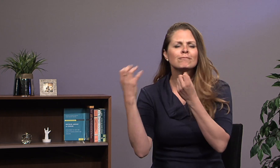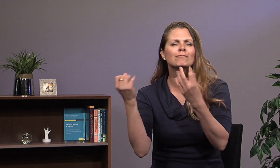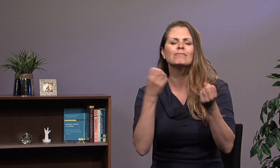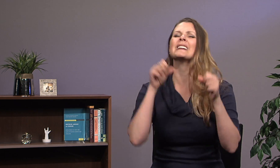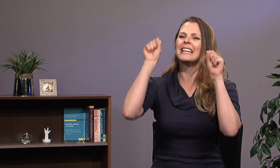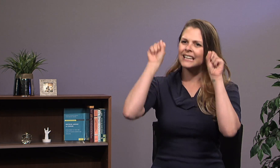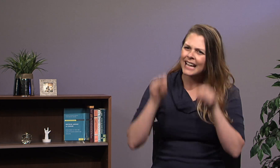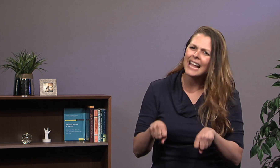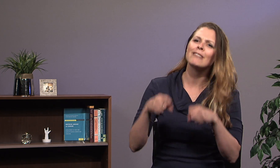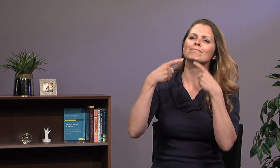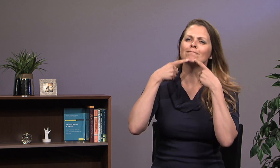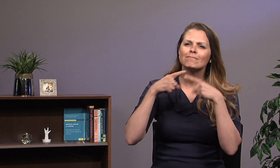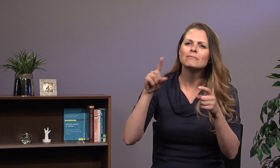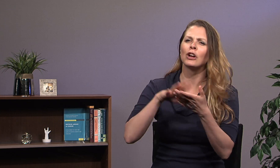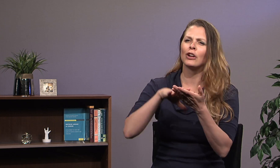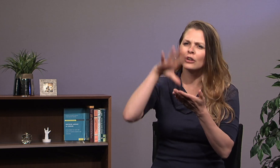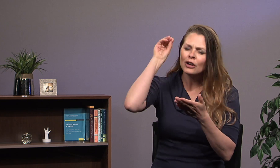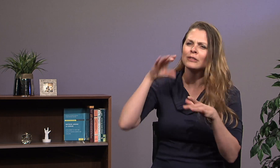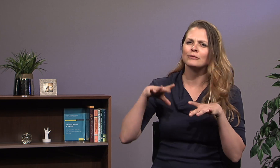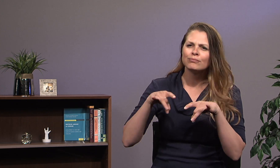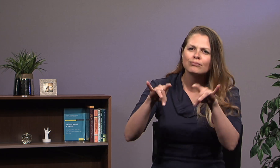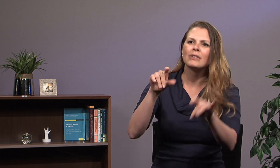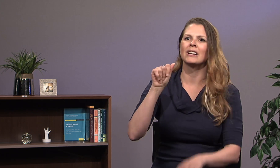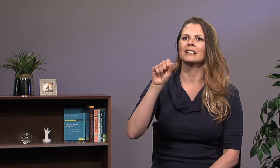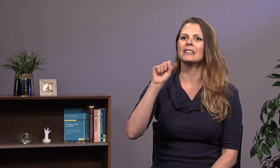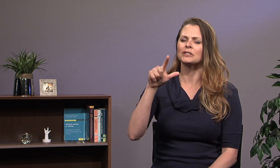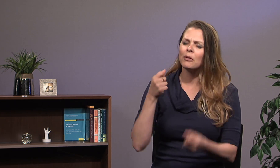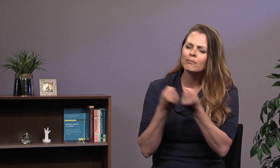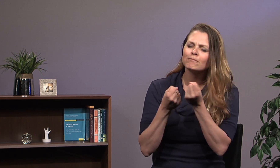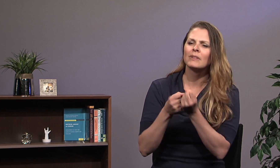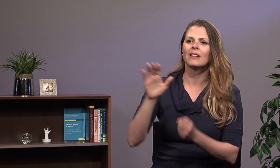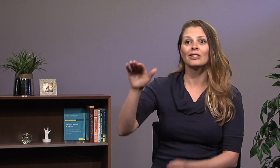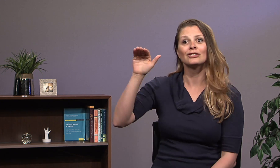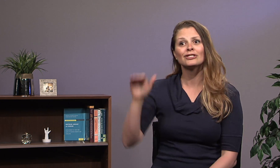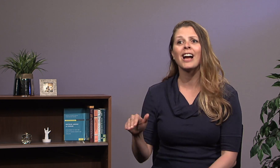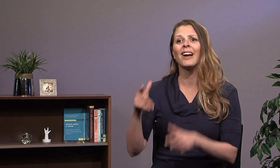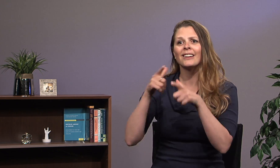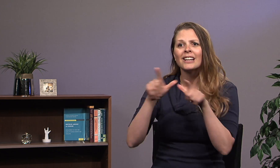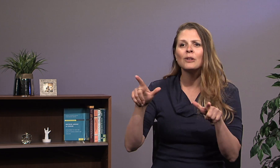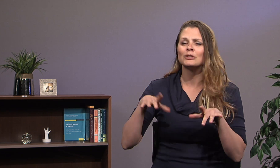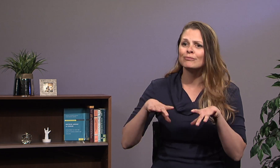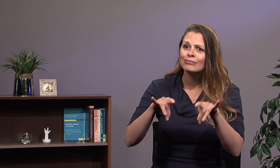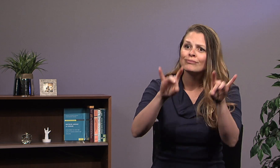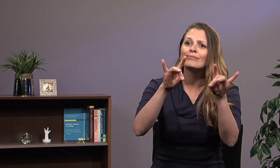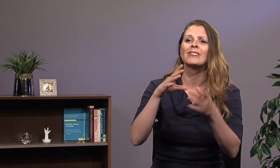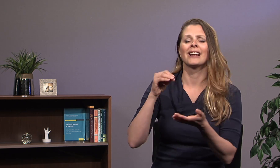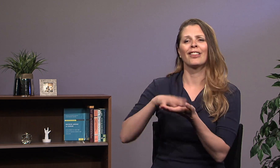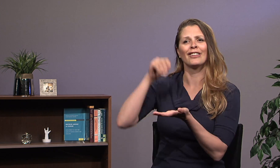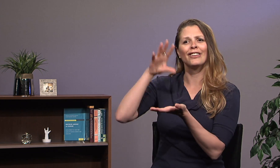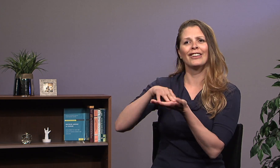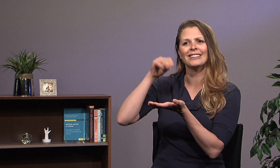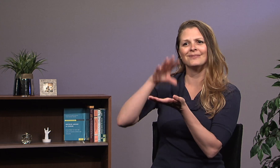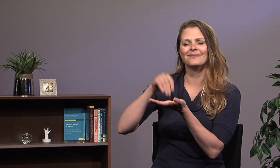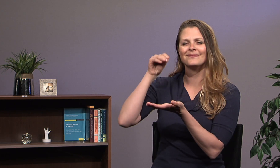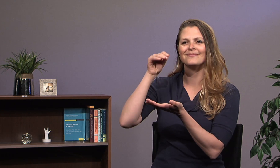can effectively learn to use ASL to facilitate their child's language acquisition and learning.